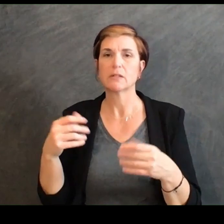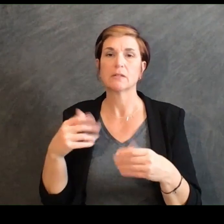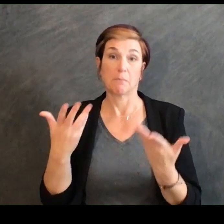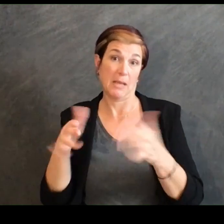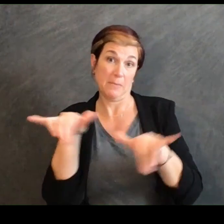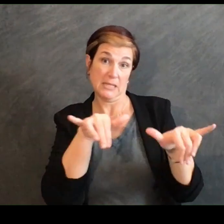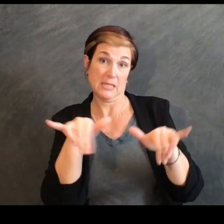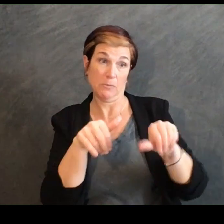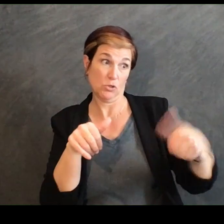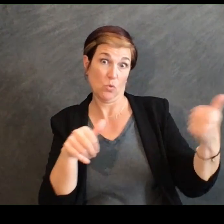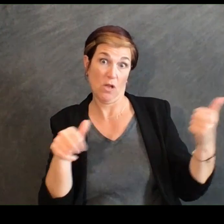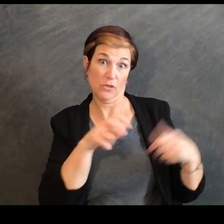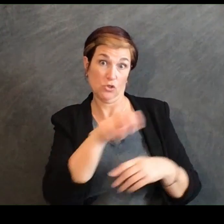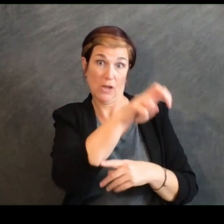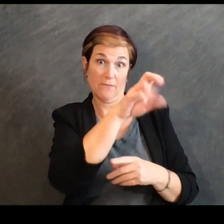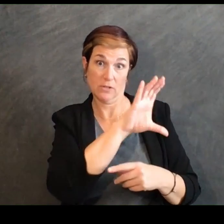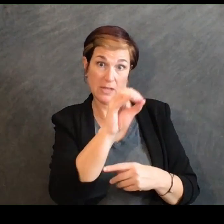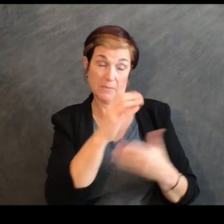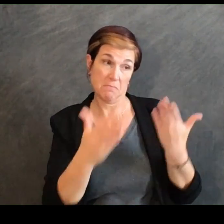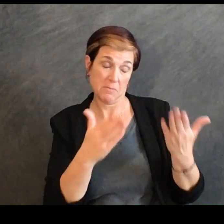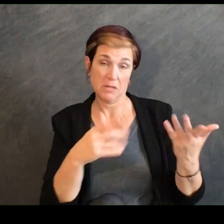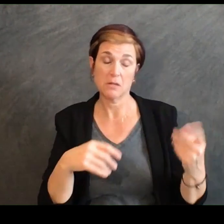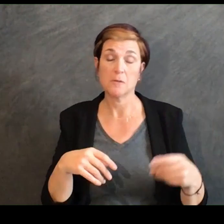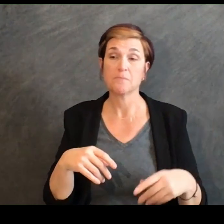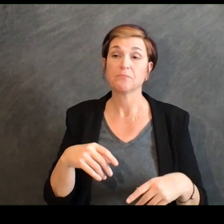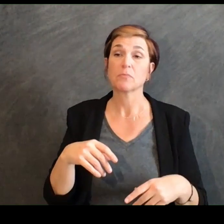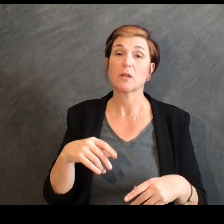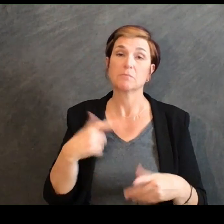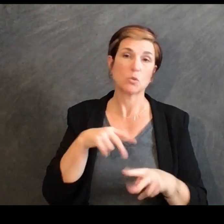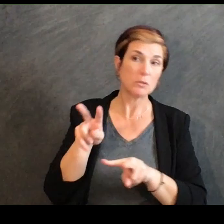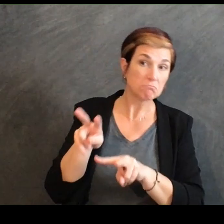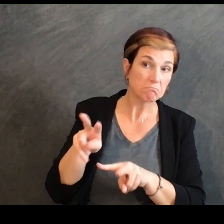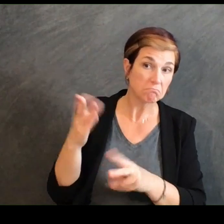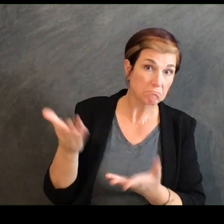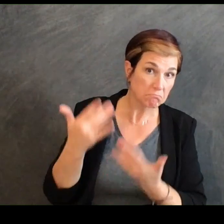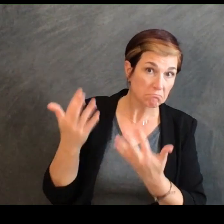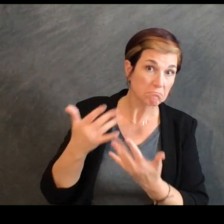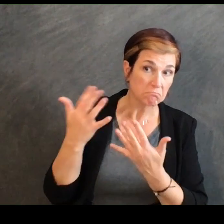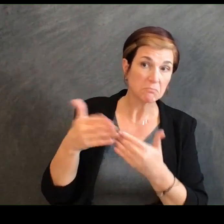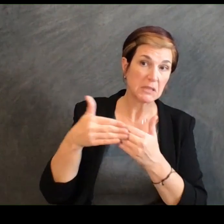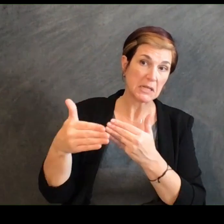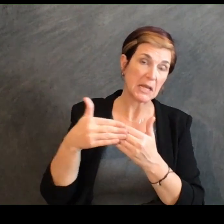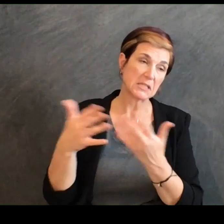taken we're anticipating some response on that in the next 24 hours but as the